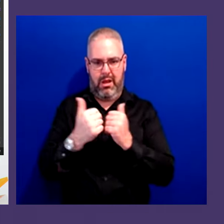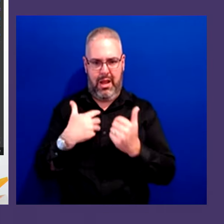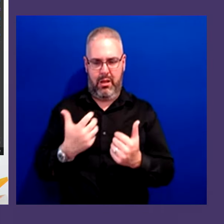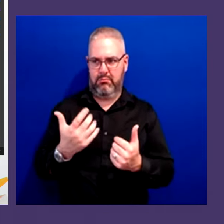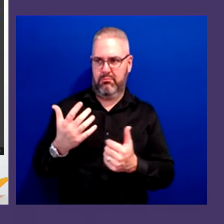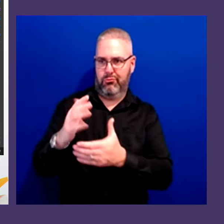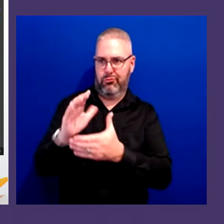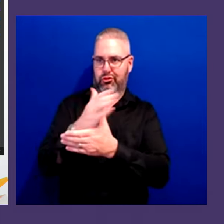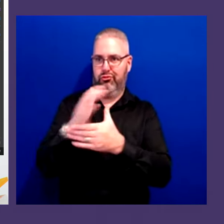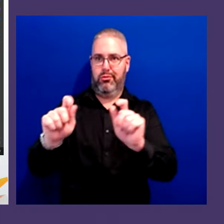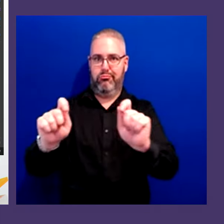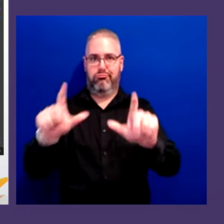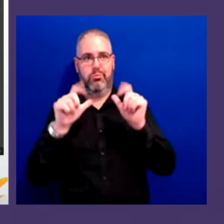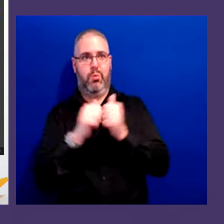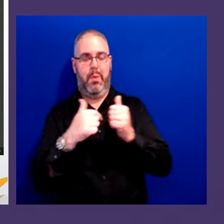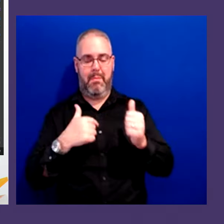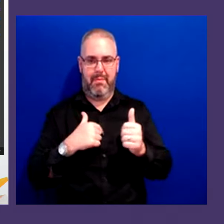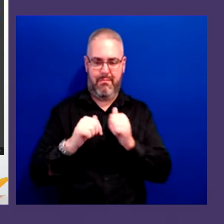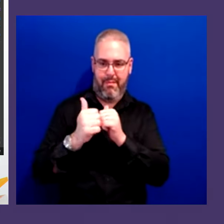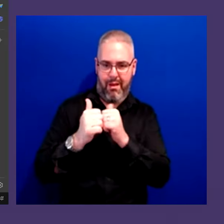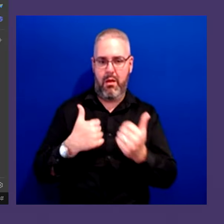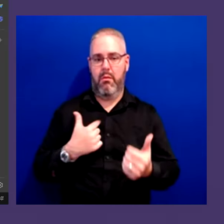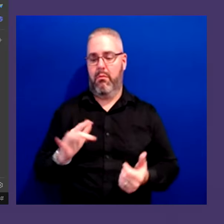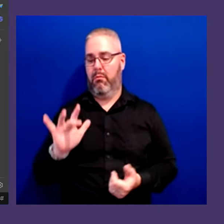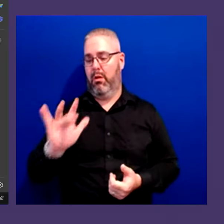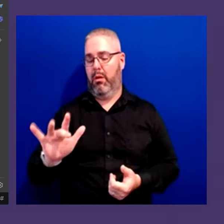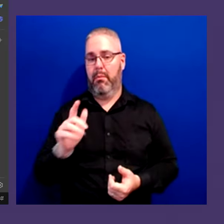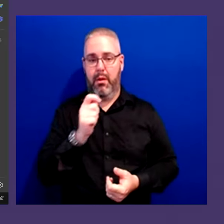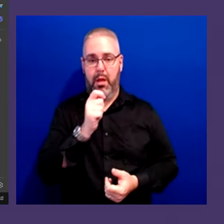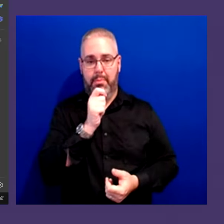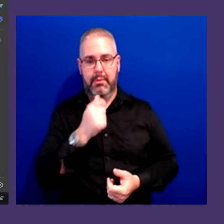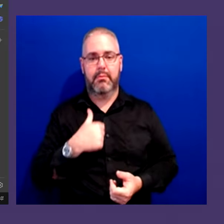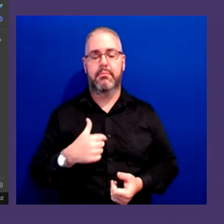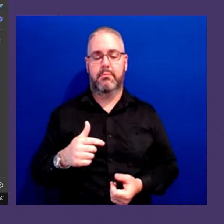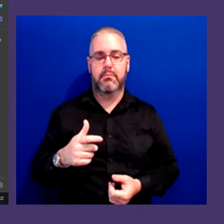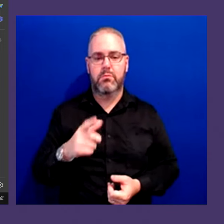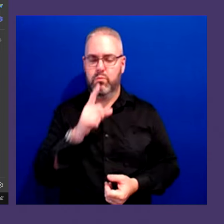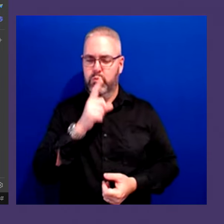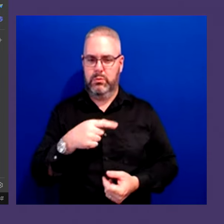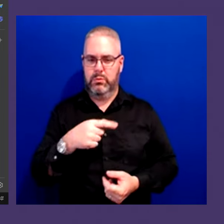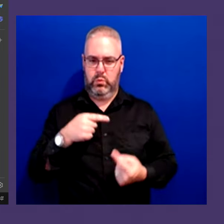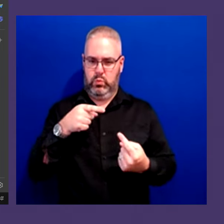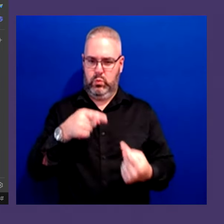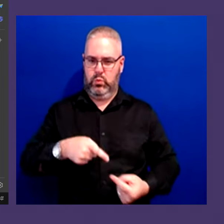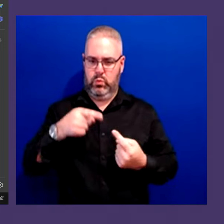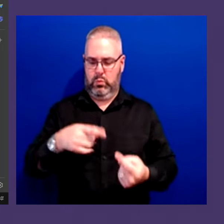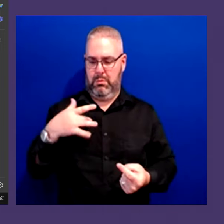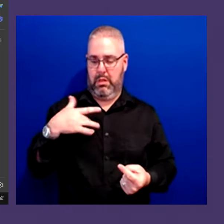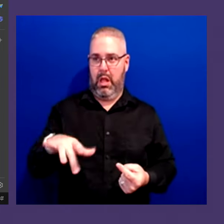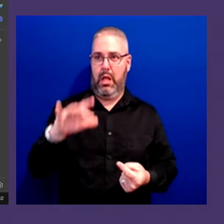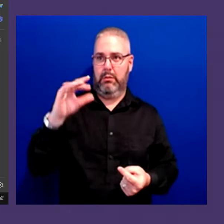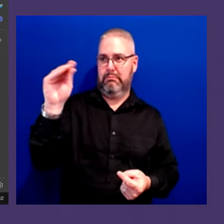I'll hit the "Microphone" button. I really struggle with light sensitivity. It is difficult for me when someone sends